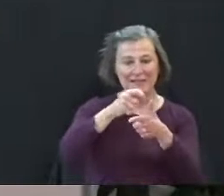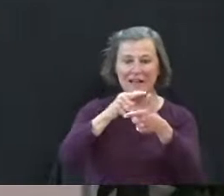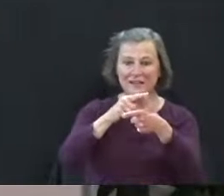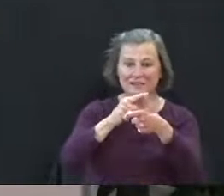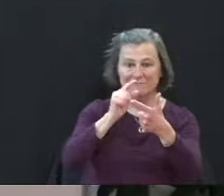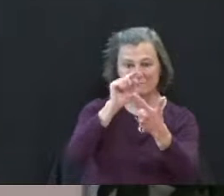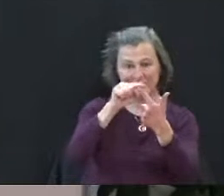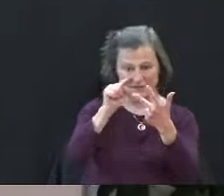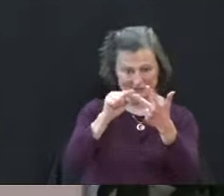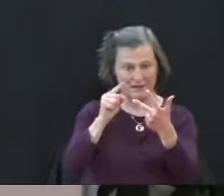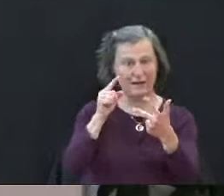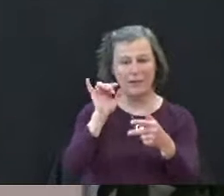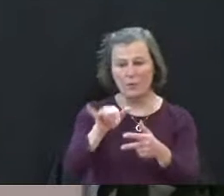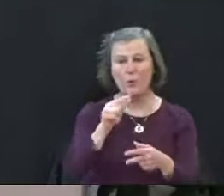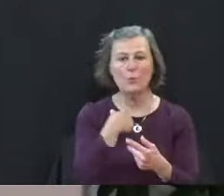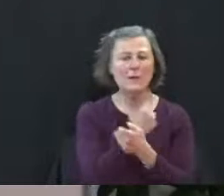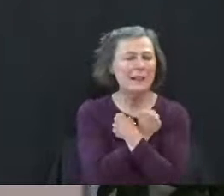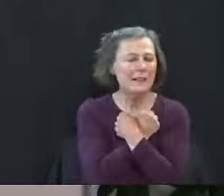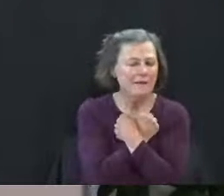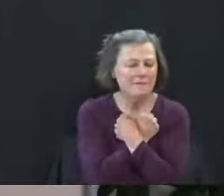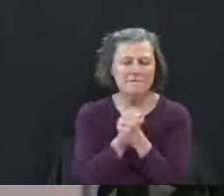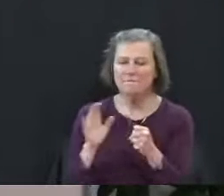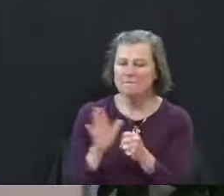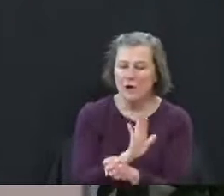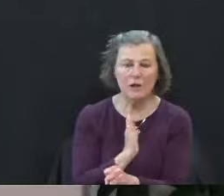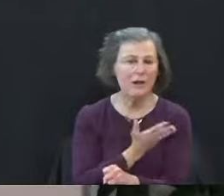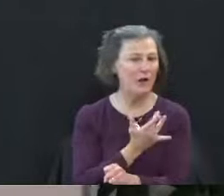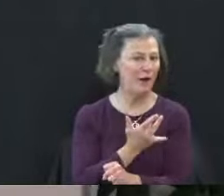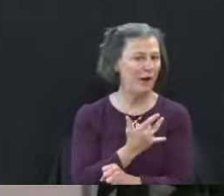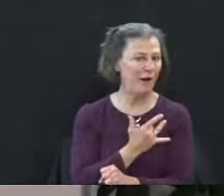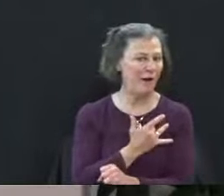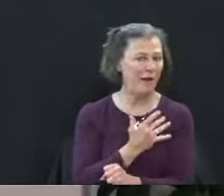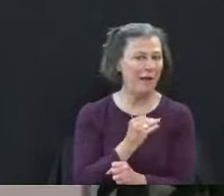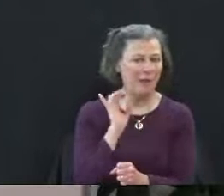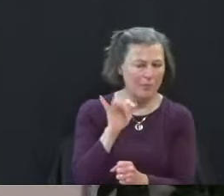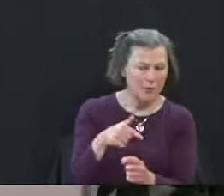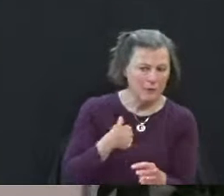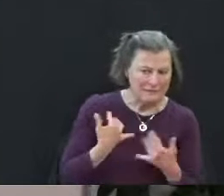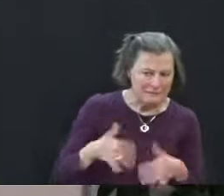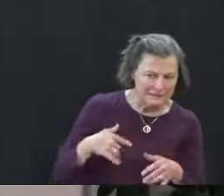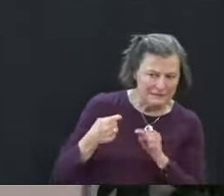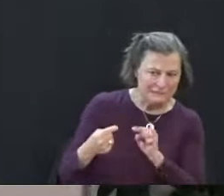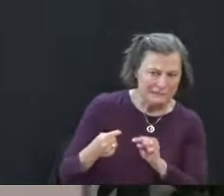love with all our hearts and those we struggle to understand.